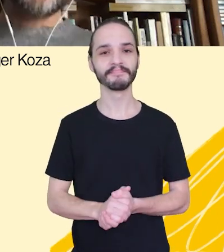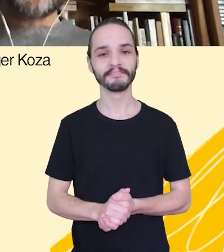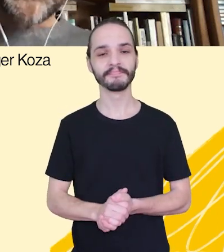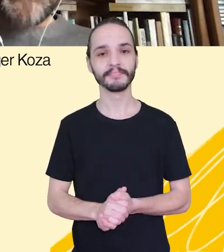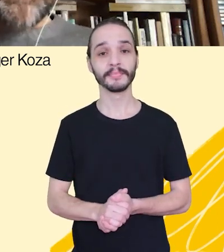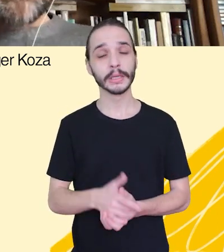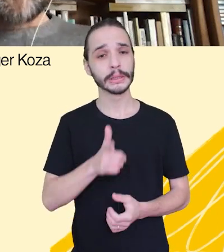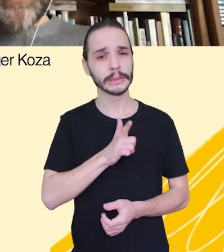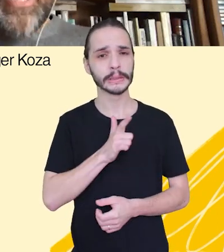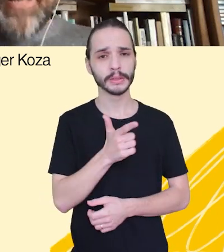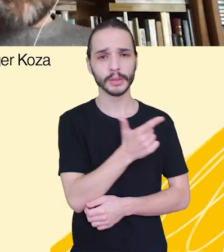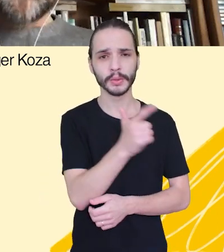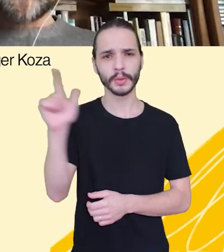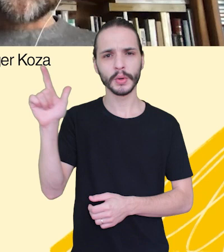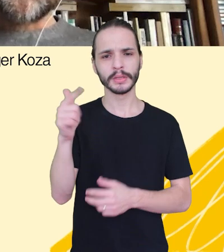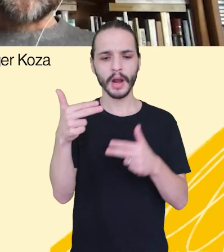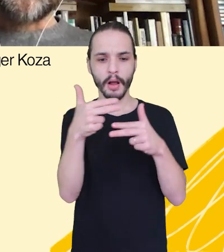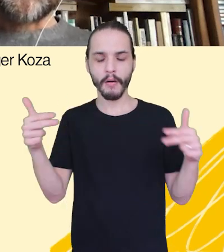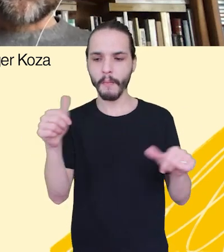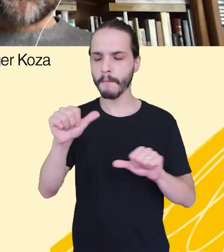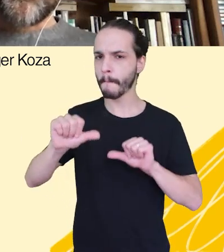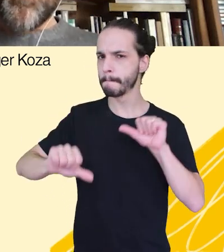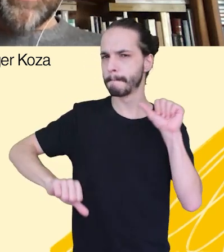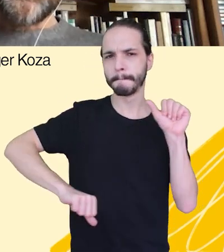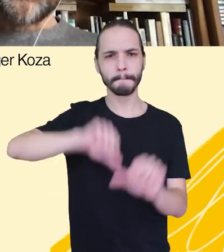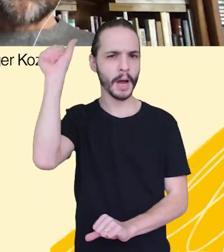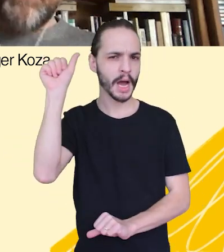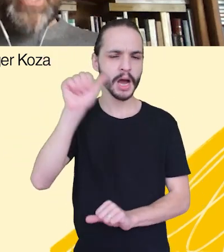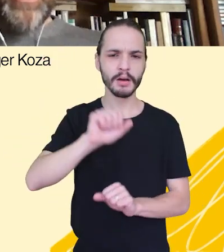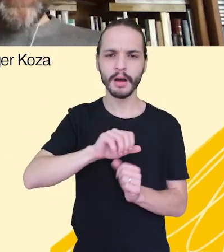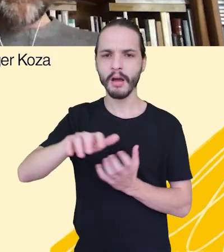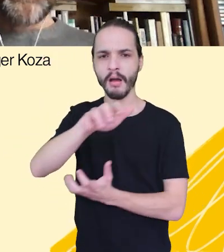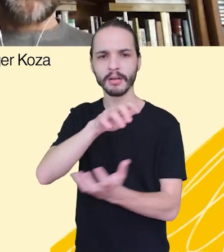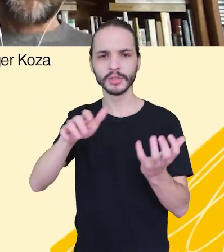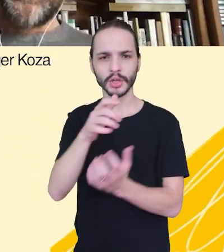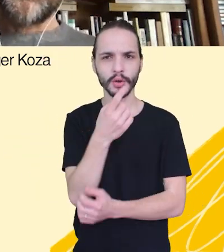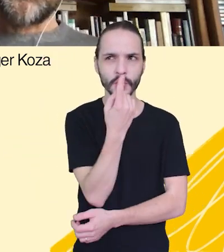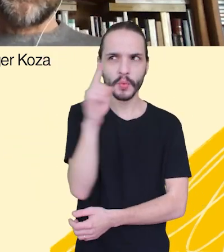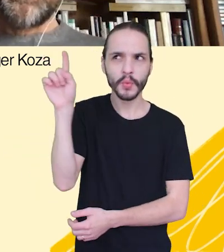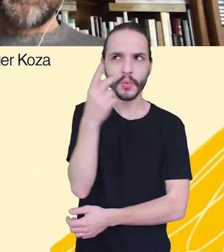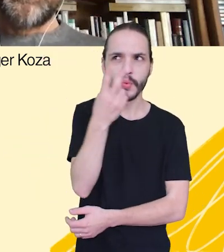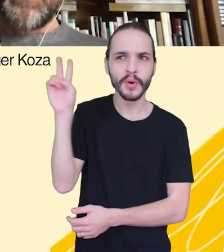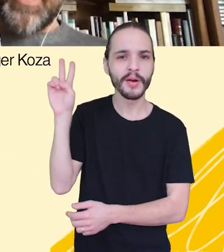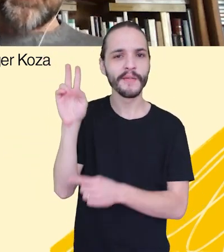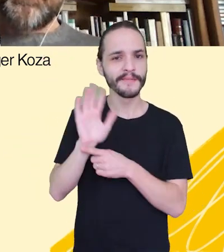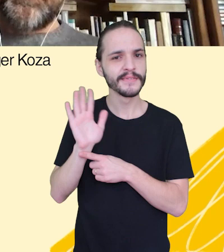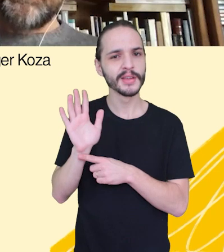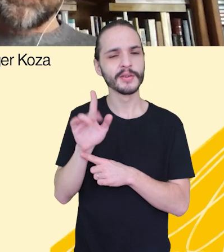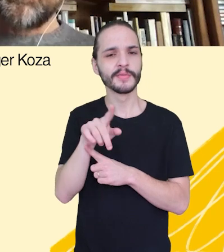There is something again which is quite radical in certain ways in the last two films.